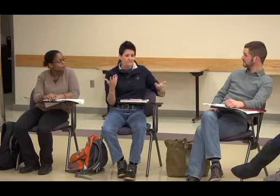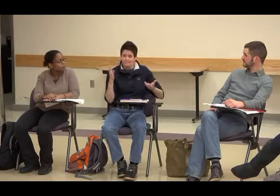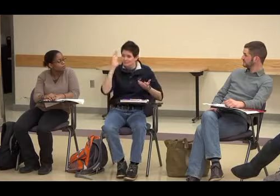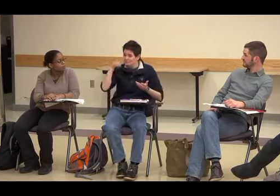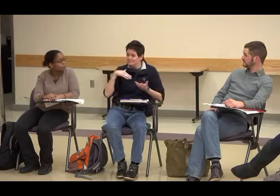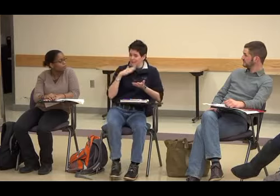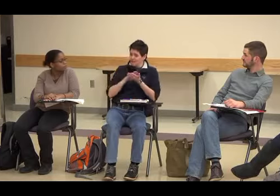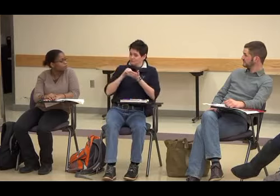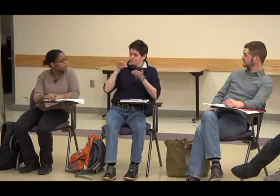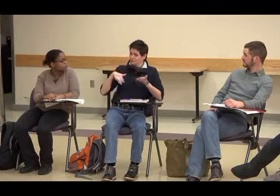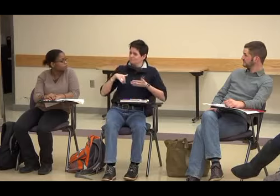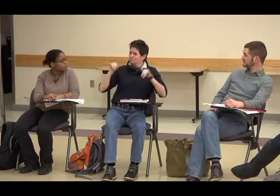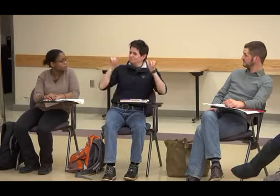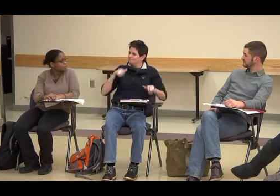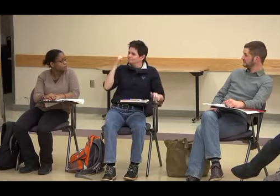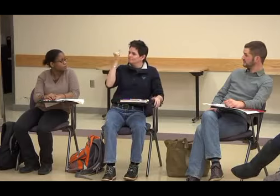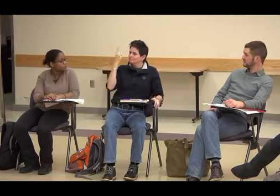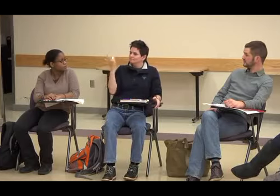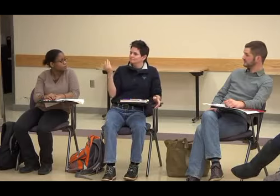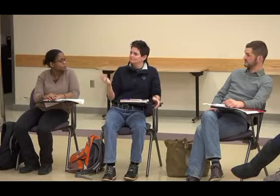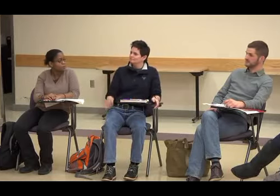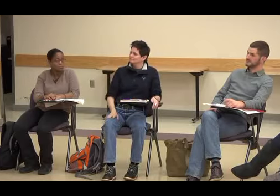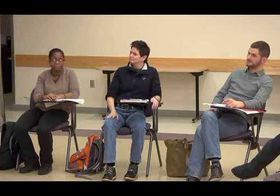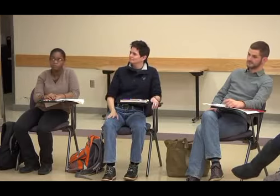for a lot of deaf people, even me sometimes, and I'm a college student.